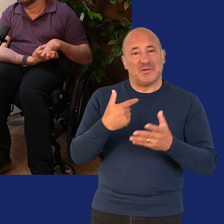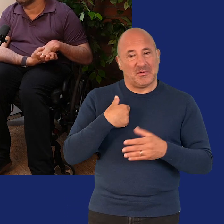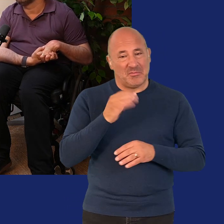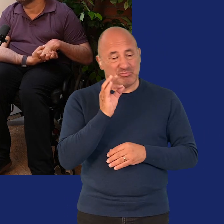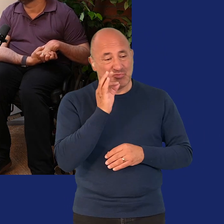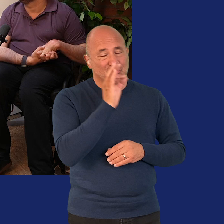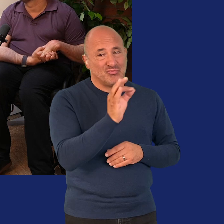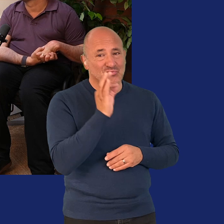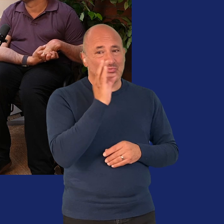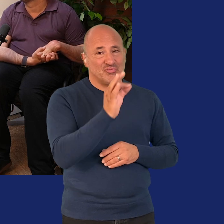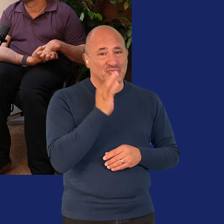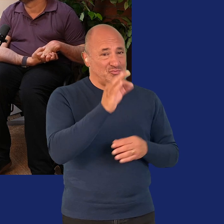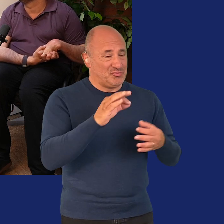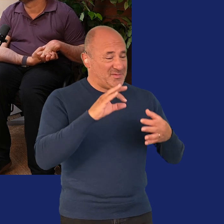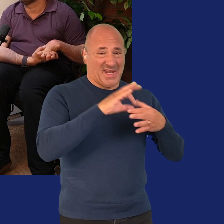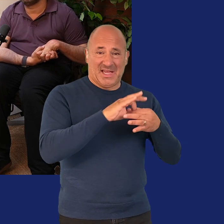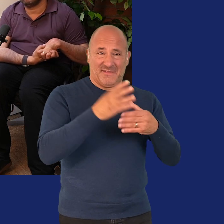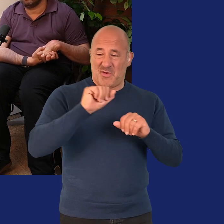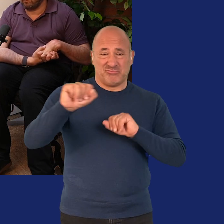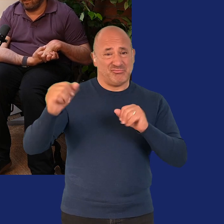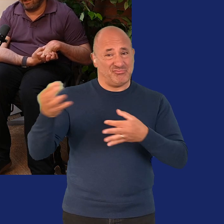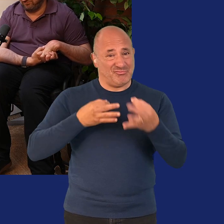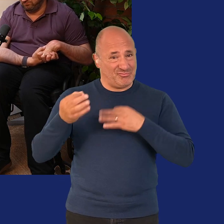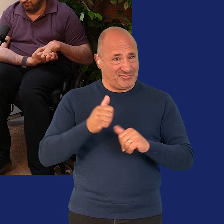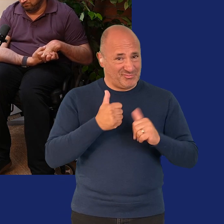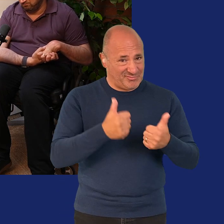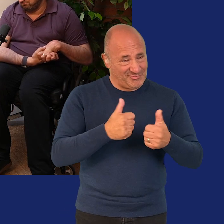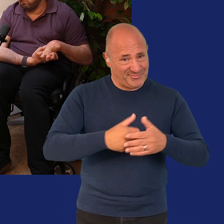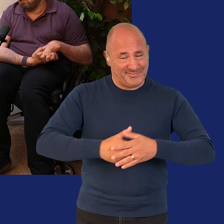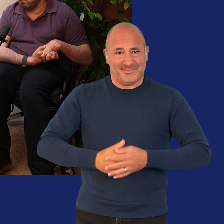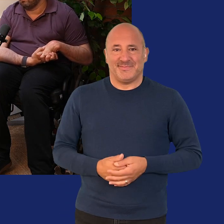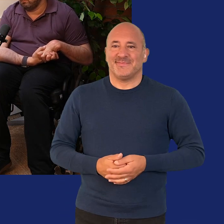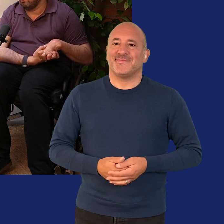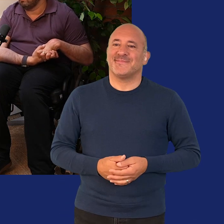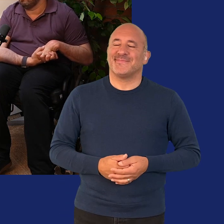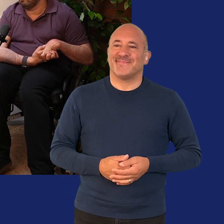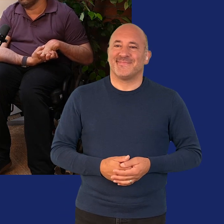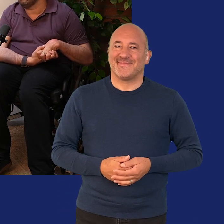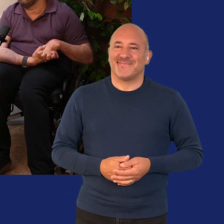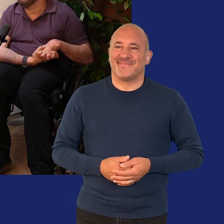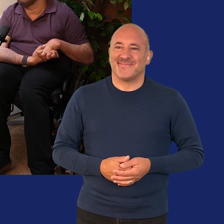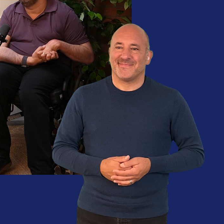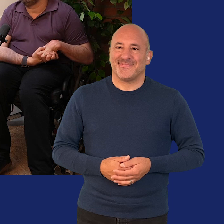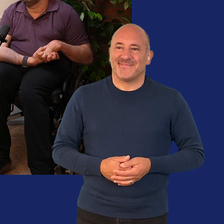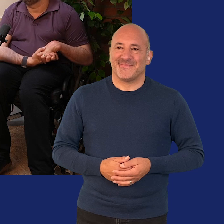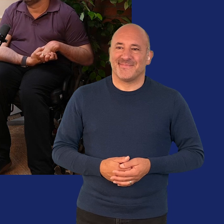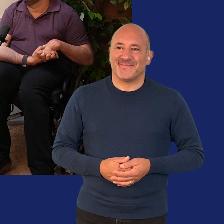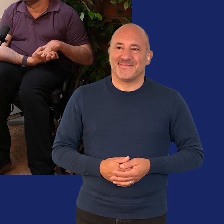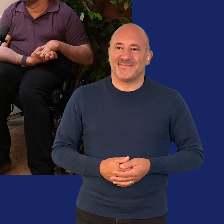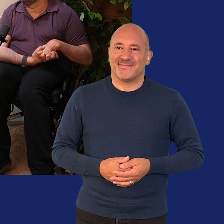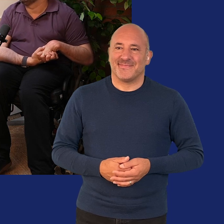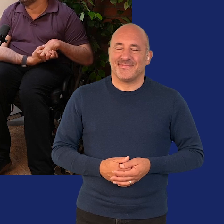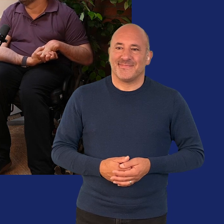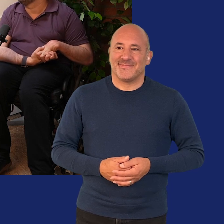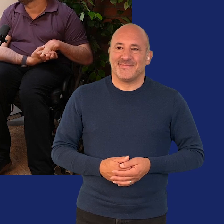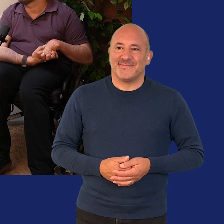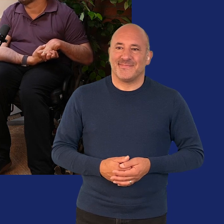works, uh, this is the part of the, the episode where I ask you a couple